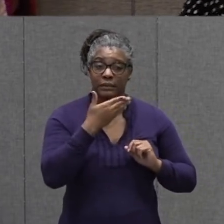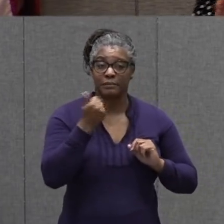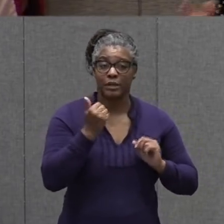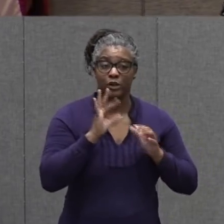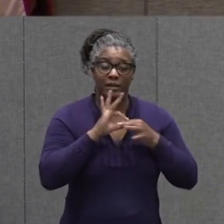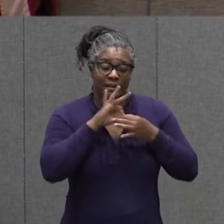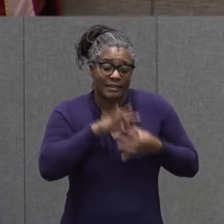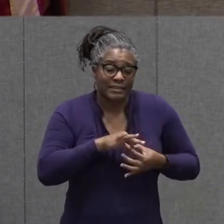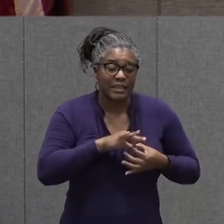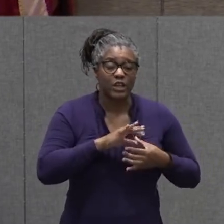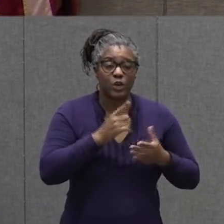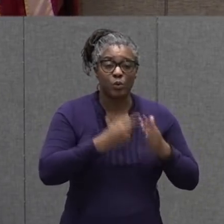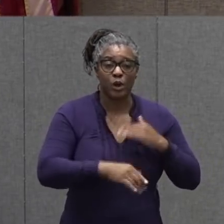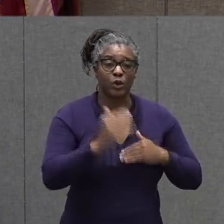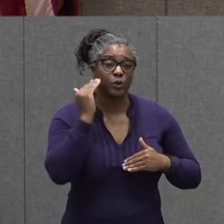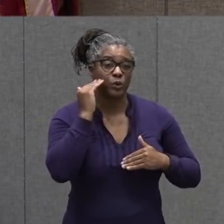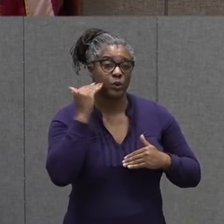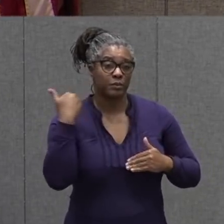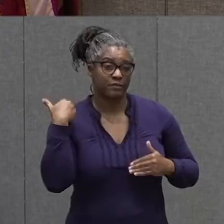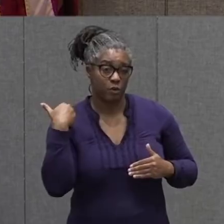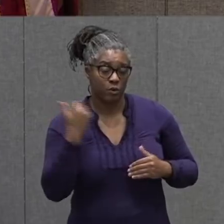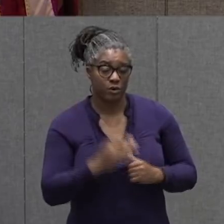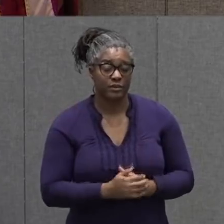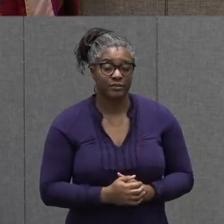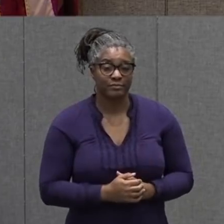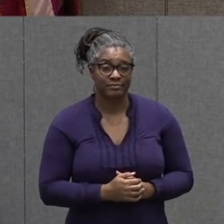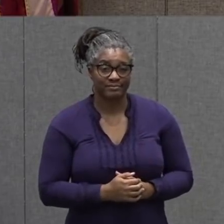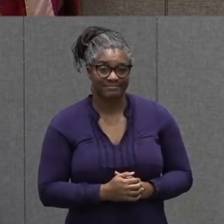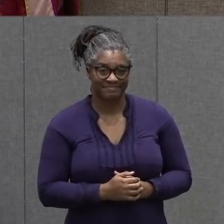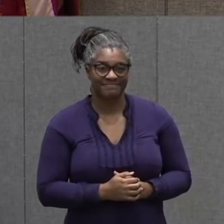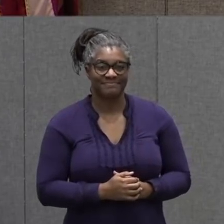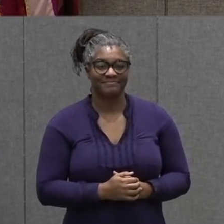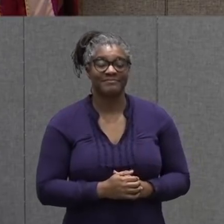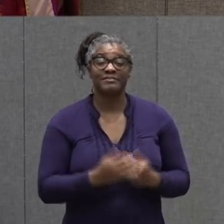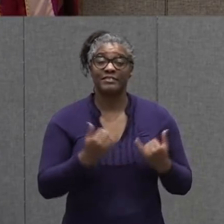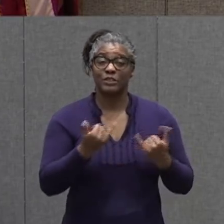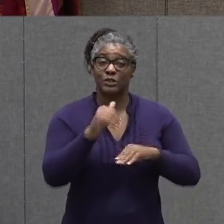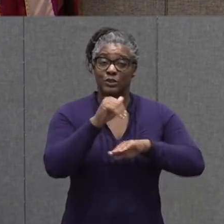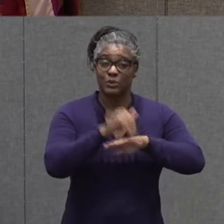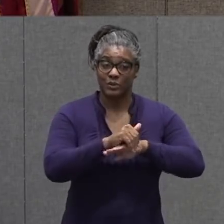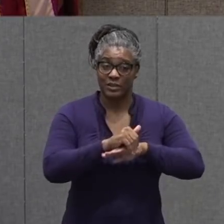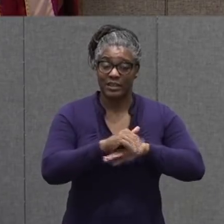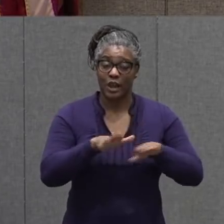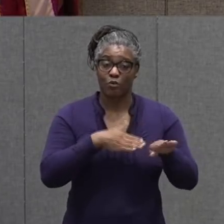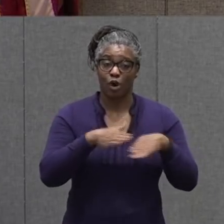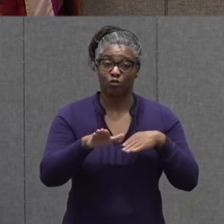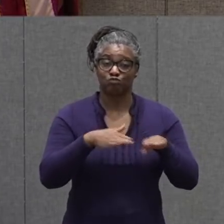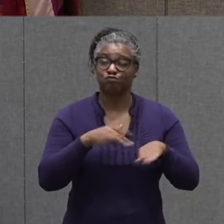When you go out for your walk tonight I want you to look around you and look at the plants and the flowers